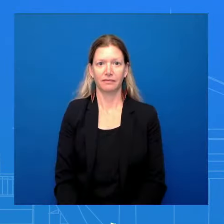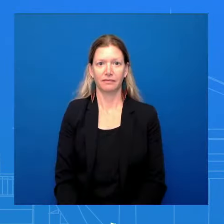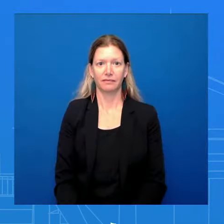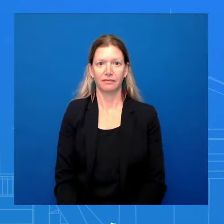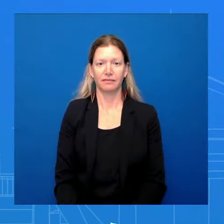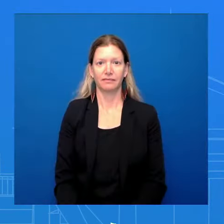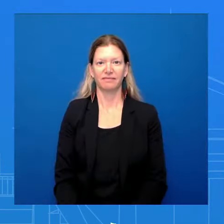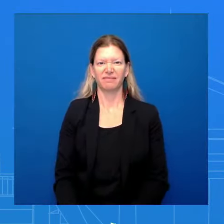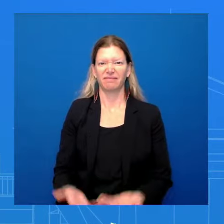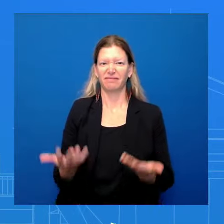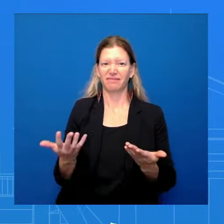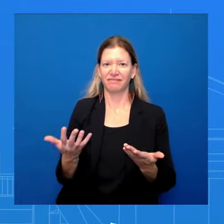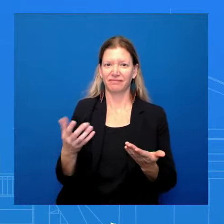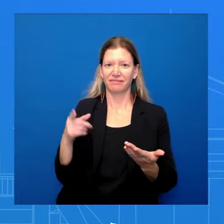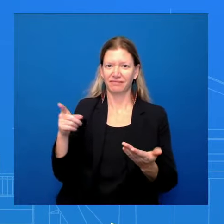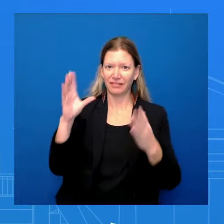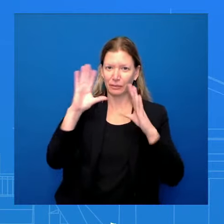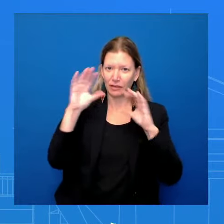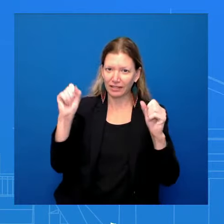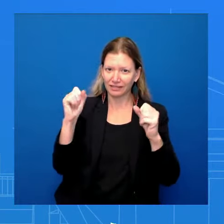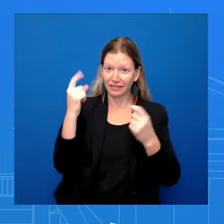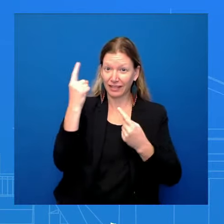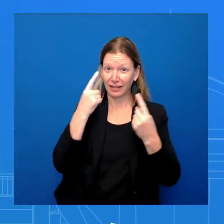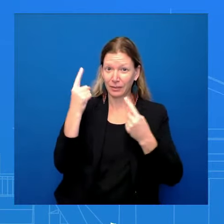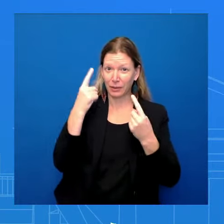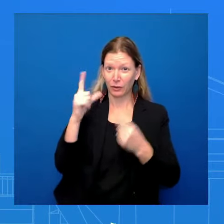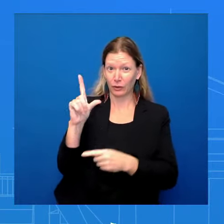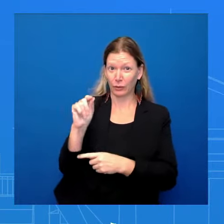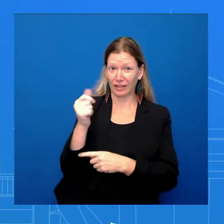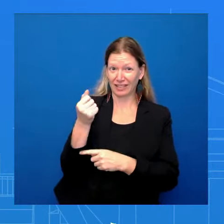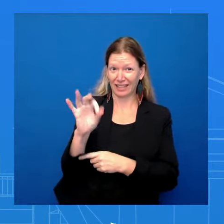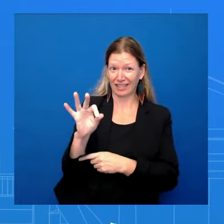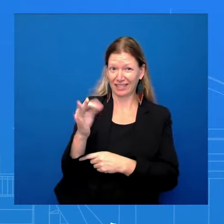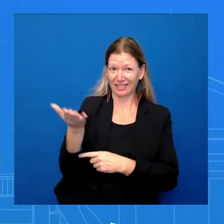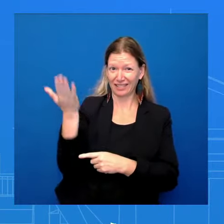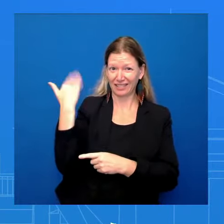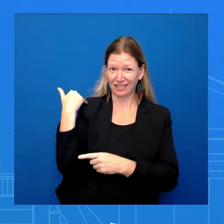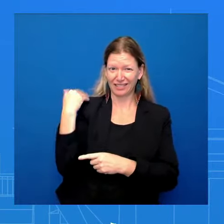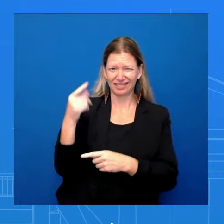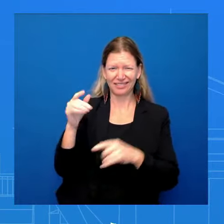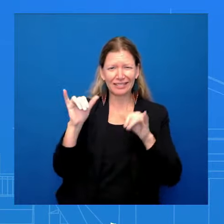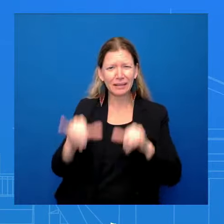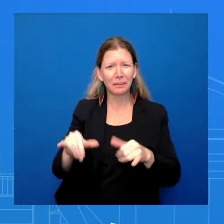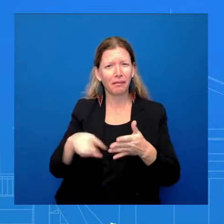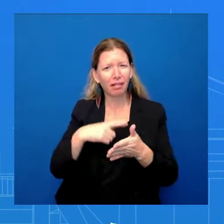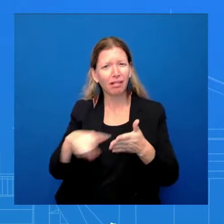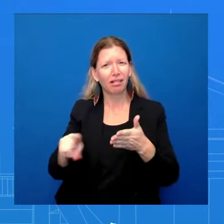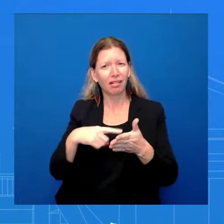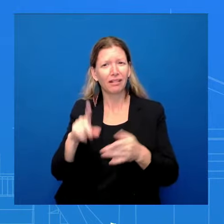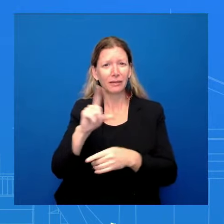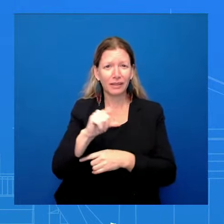in 2019, he got the same criticism; in 2020, he got the same criticism; in 2022, he got the same criticism.